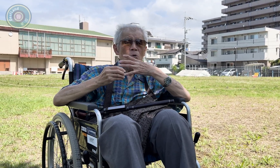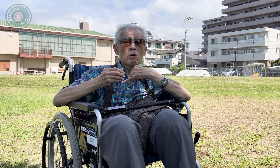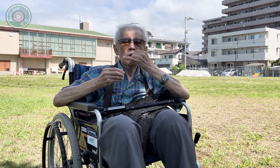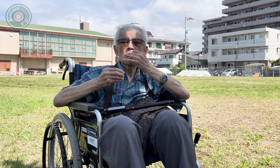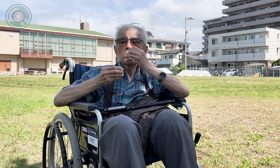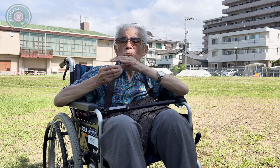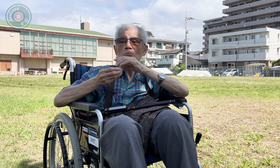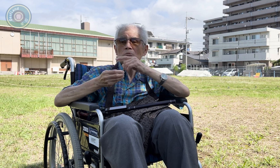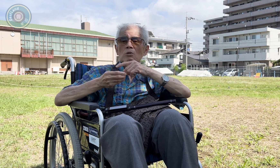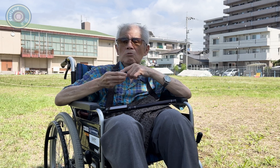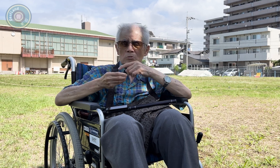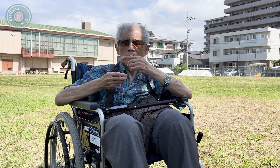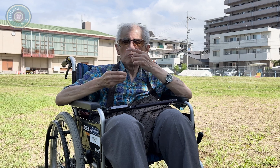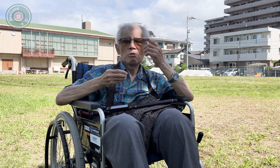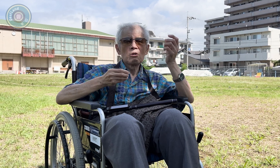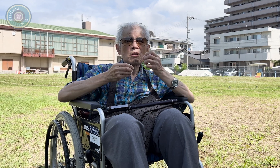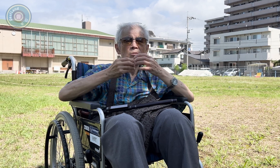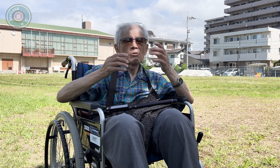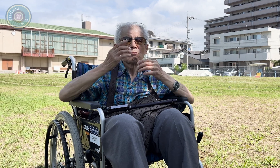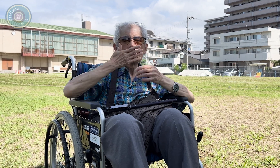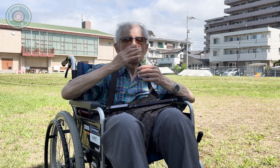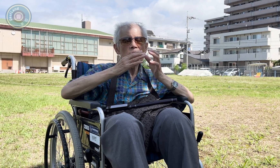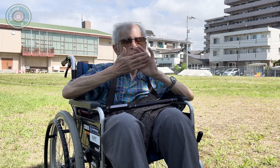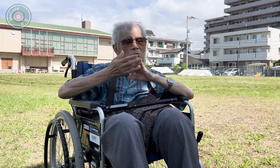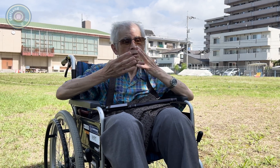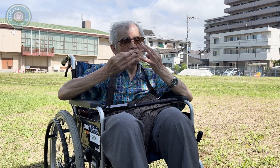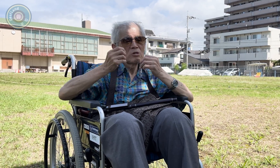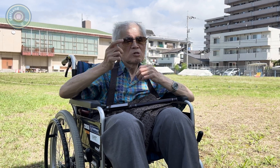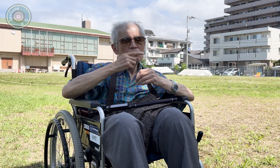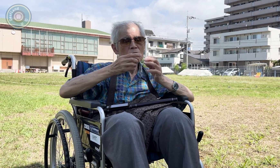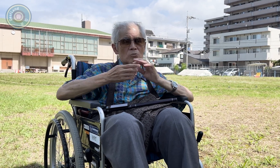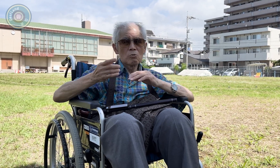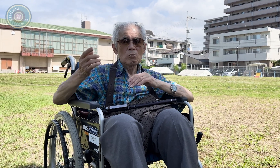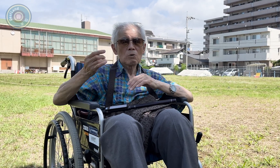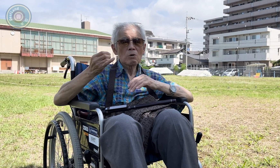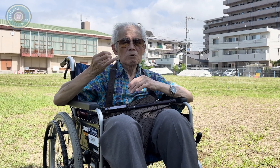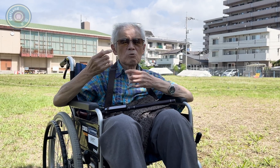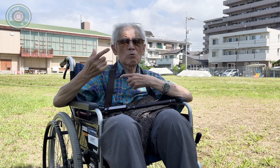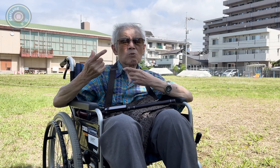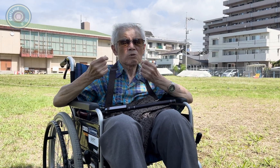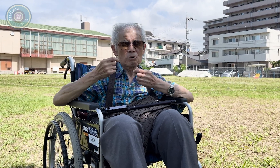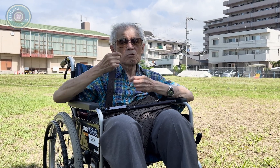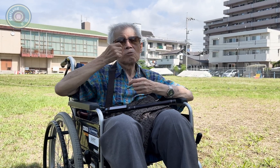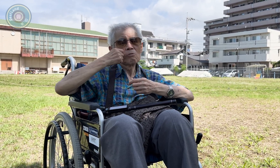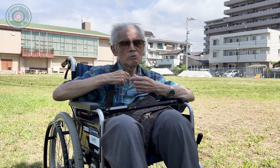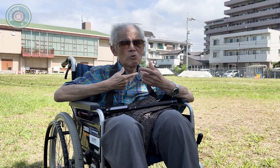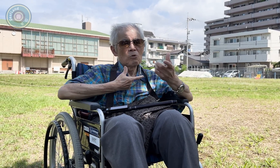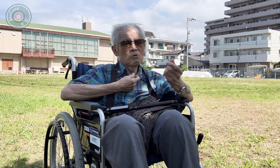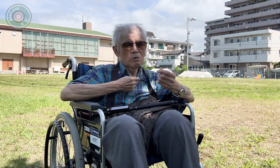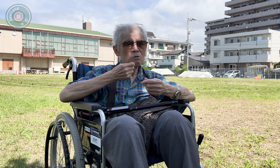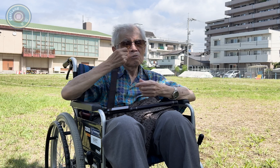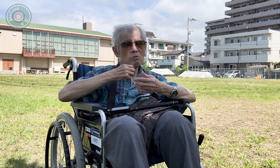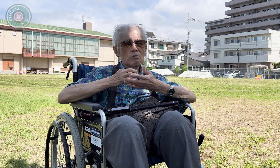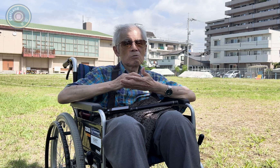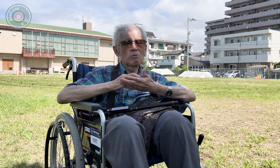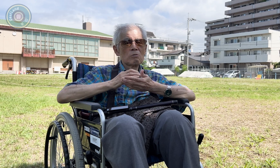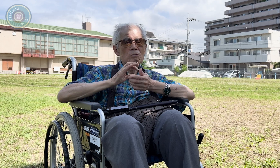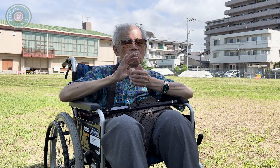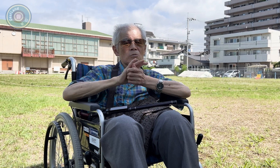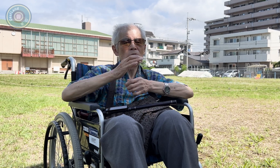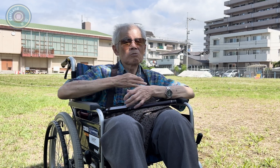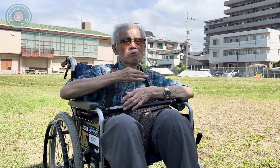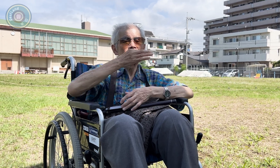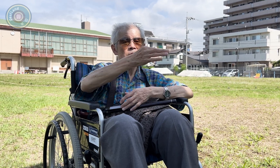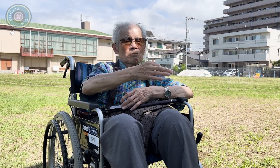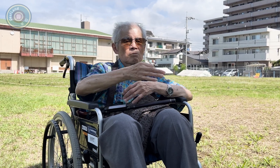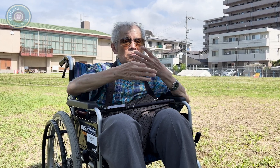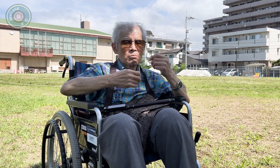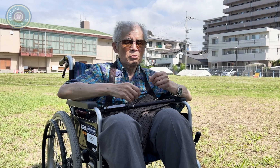My mother must have understood my pain as an A-bomb survivor